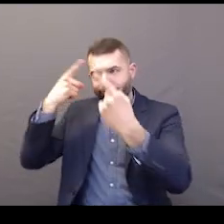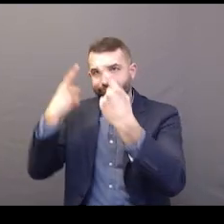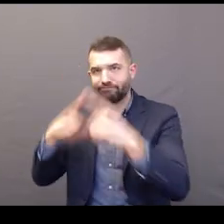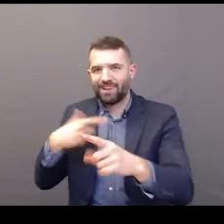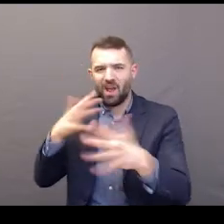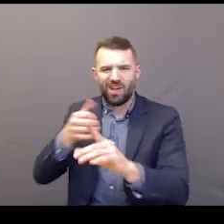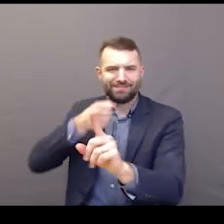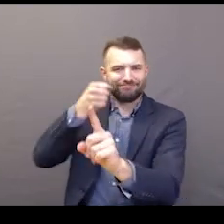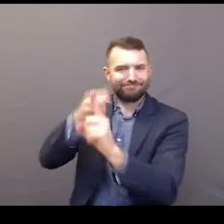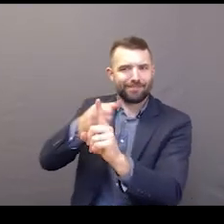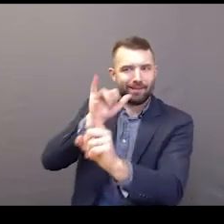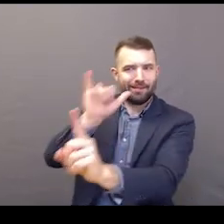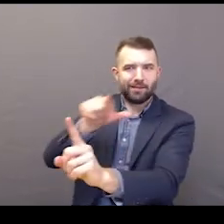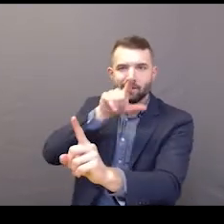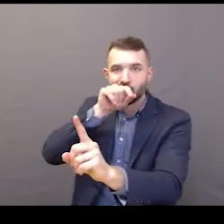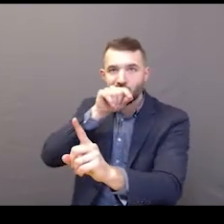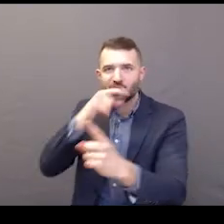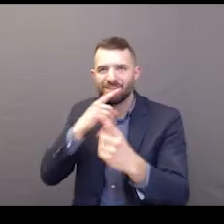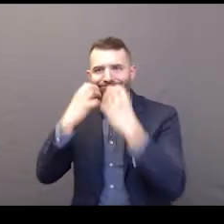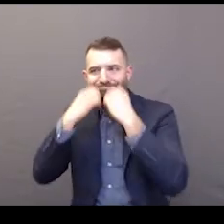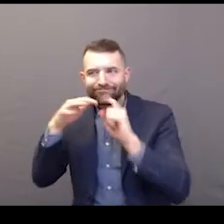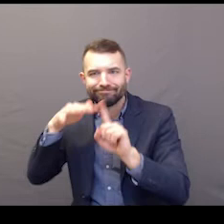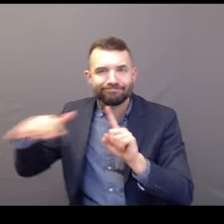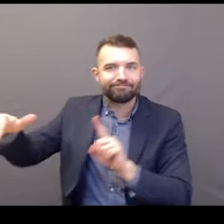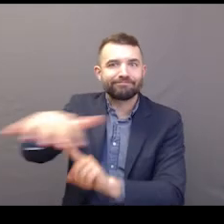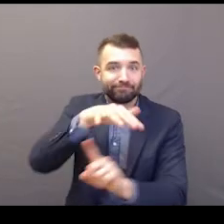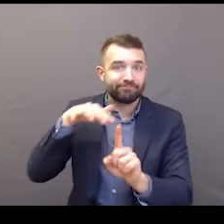A Habitat Management Plan will be completed as design is finalized